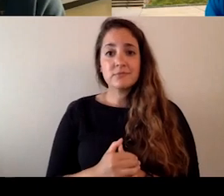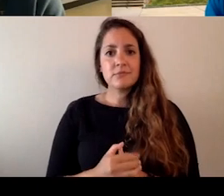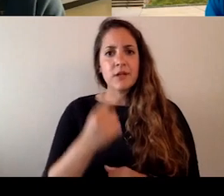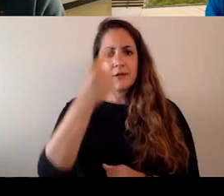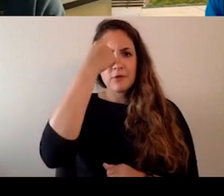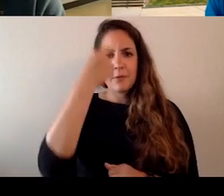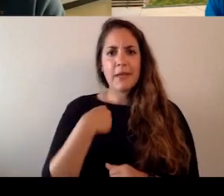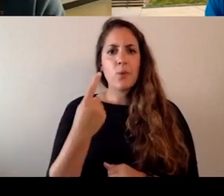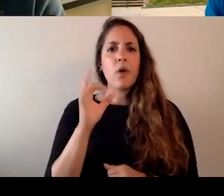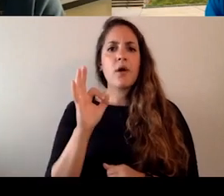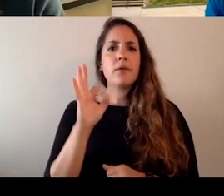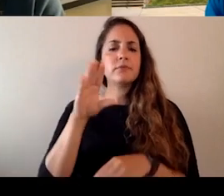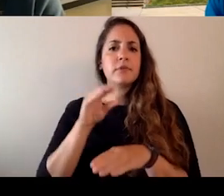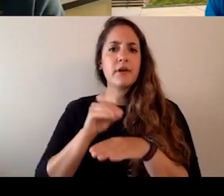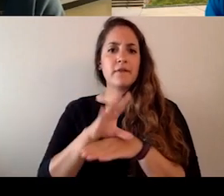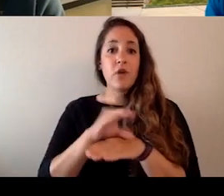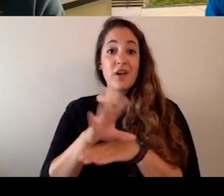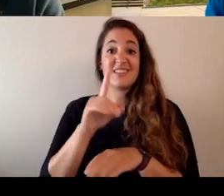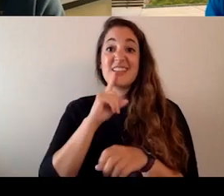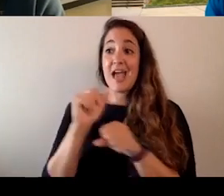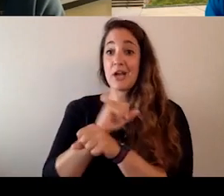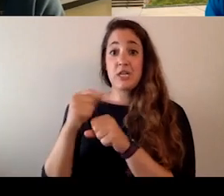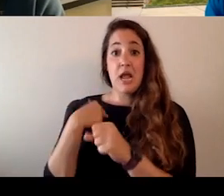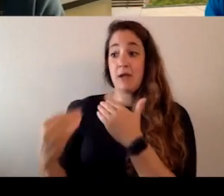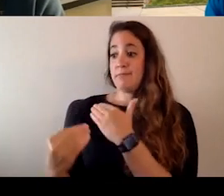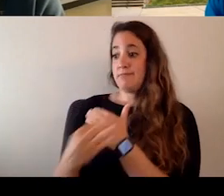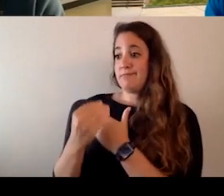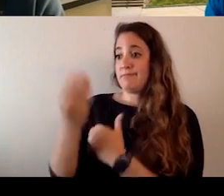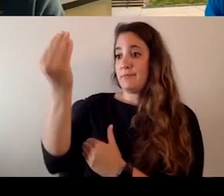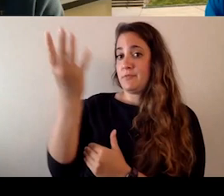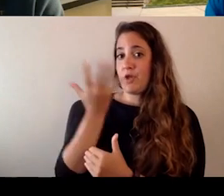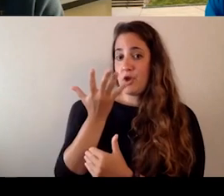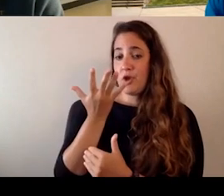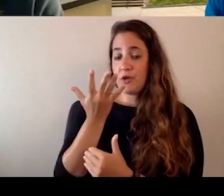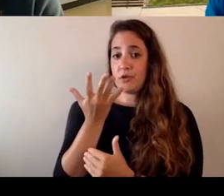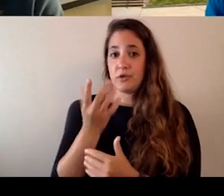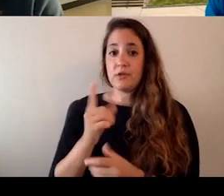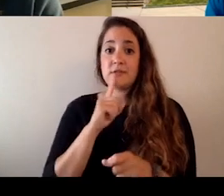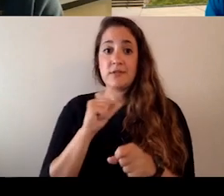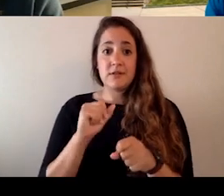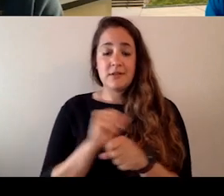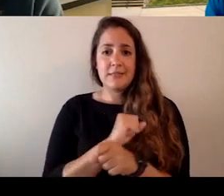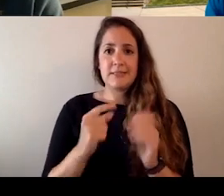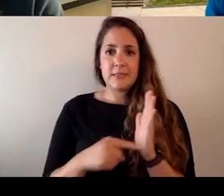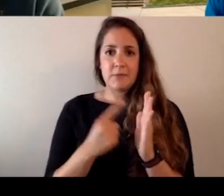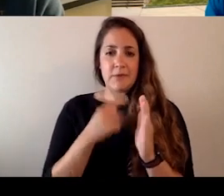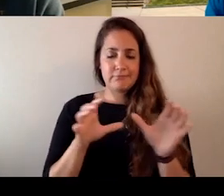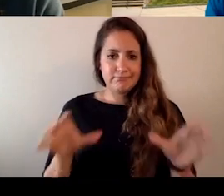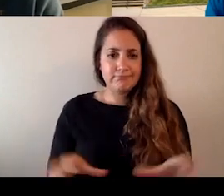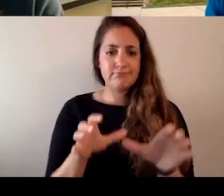that I was given is that basically ask for what you need. Sometimes there's a tendency to not go for it,